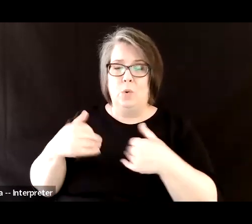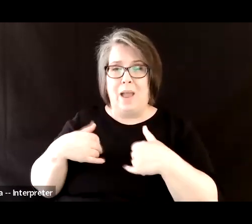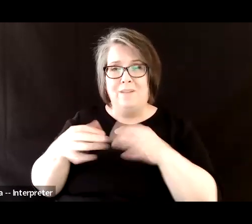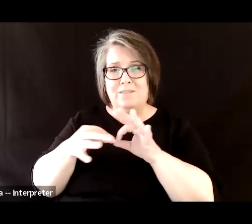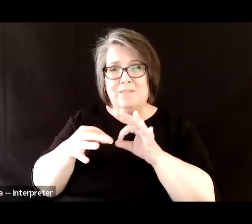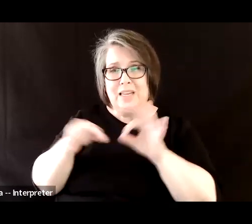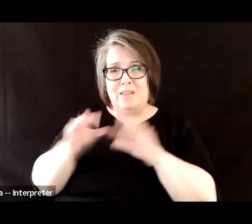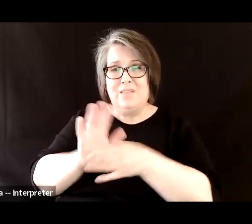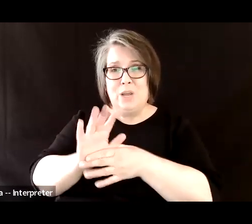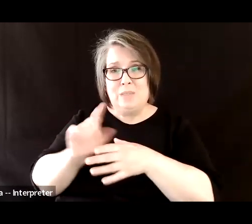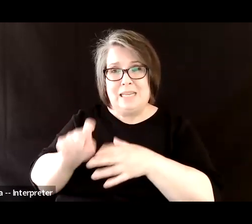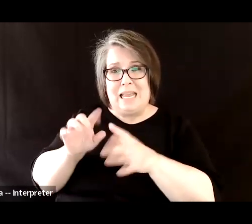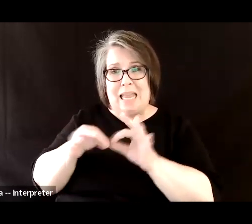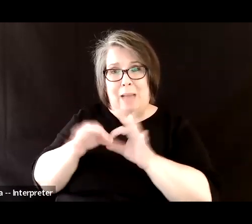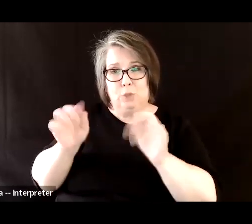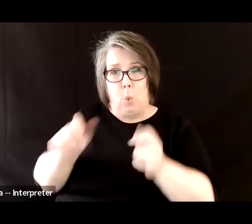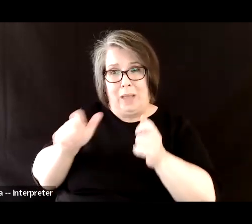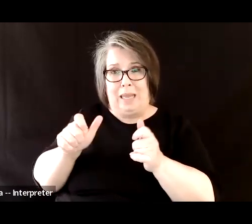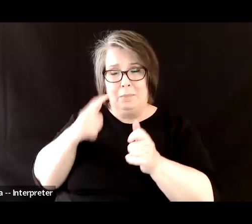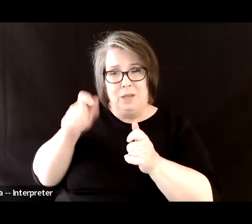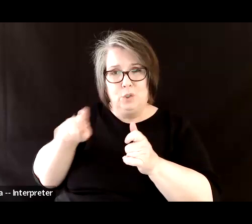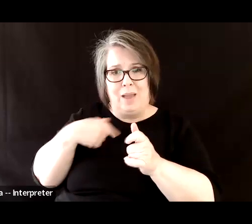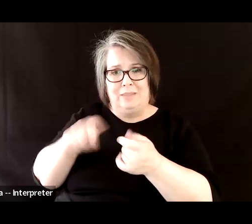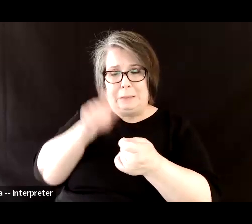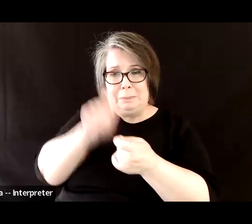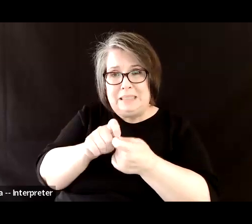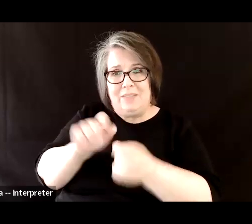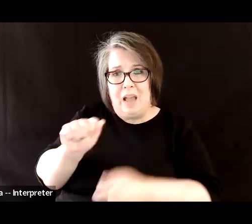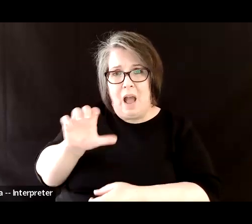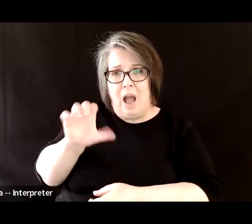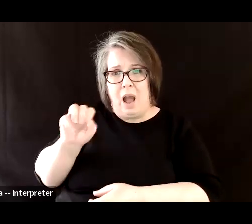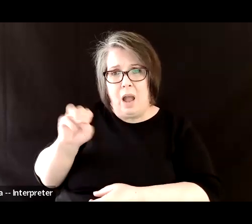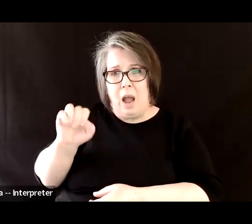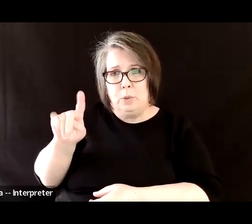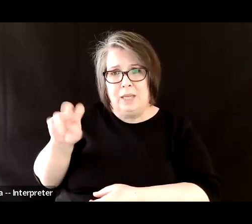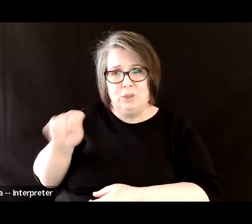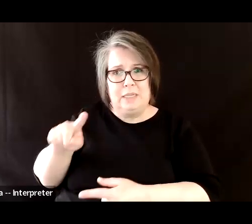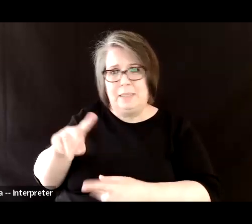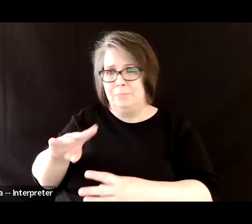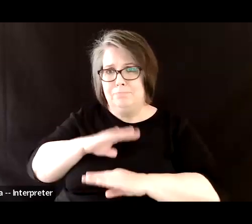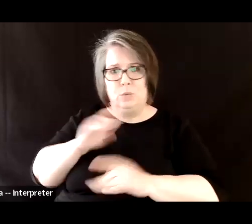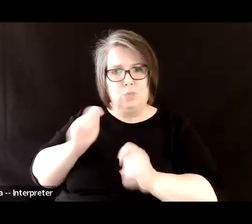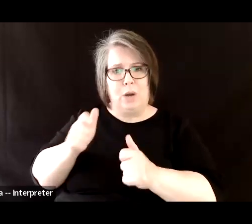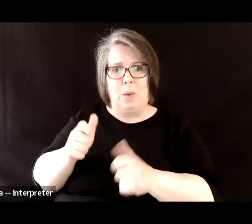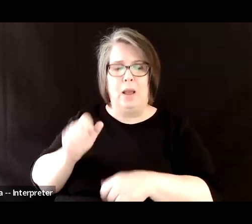be captioned quickly because if you have a specific accommodation you have to meet right away or if you have a